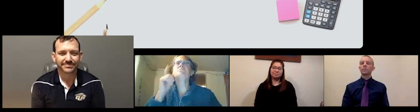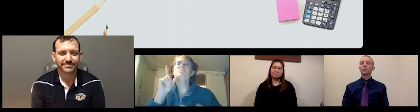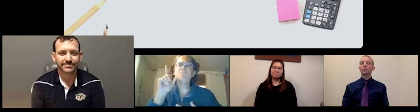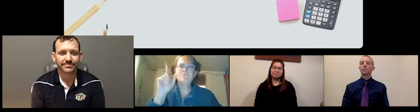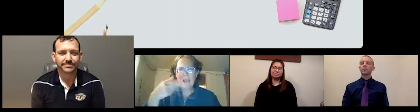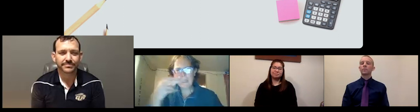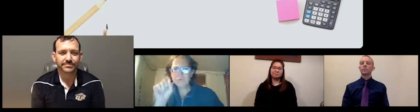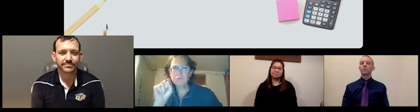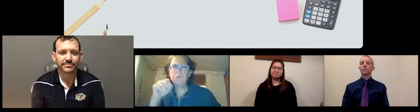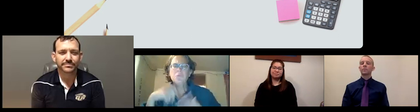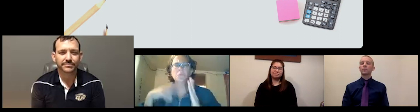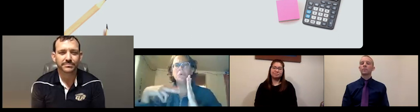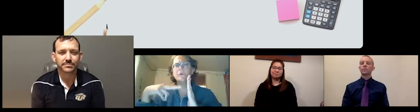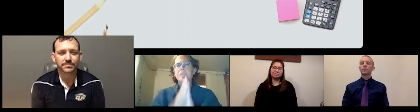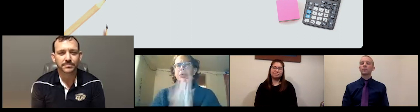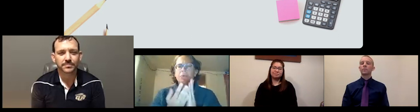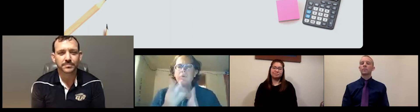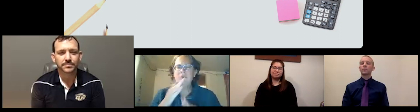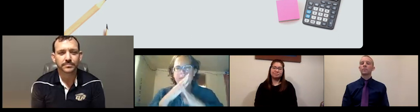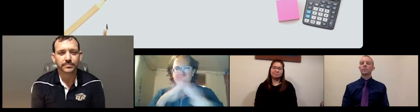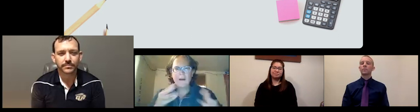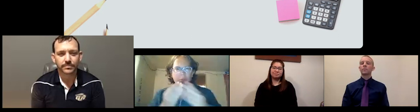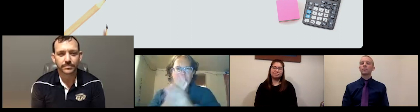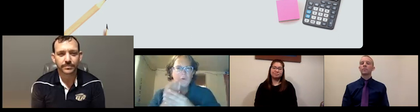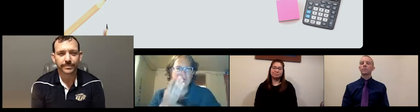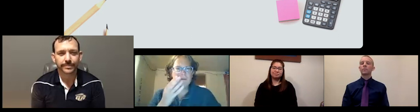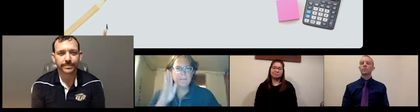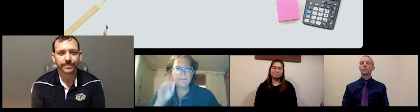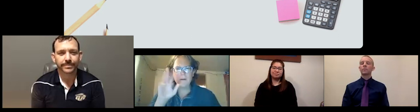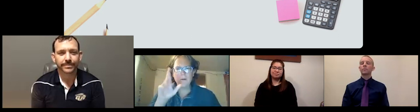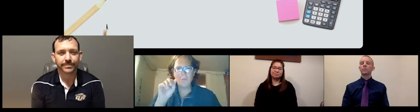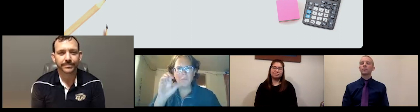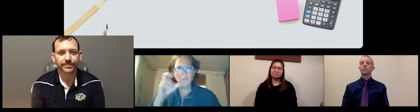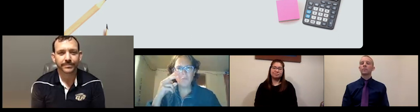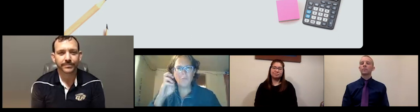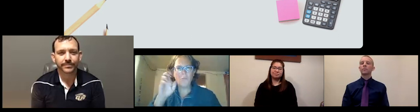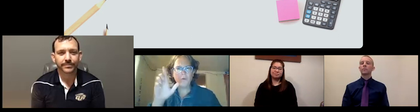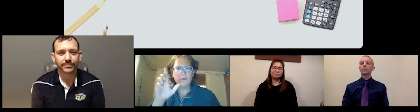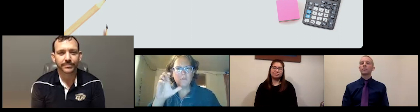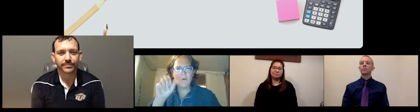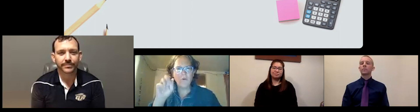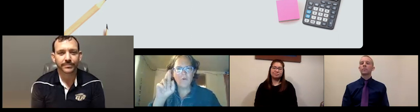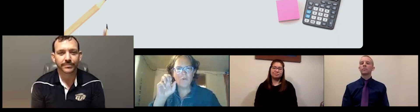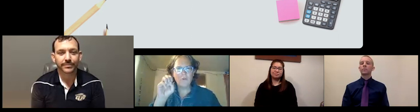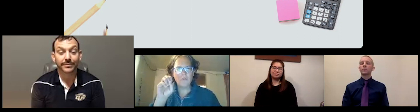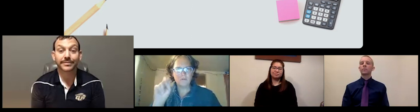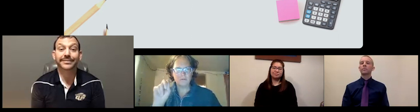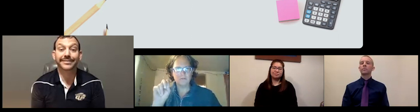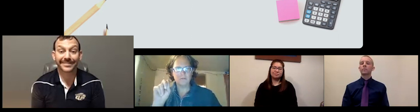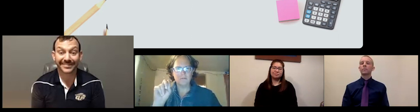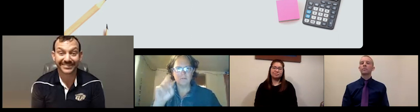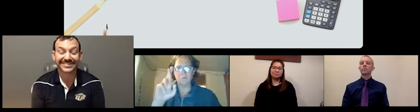Later, in high school I read a book called Silent Spring by Rachel Carson.